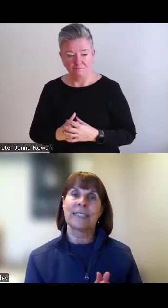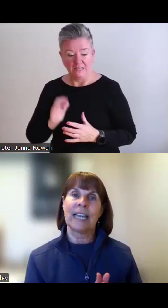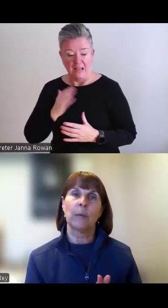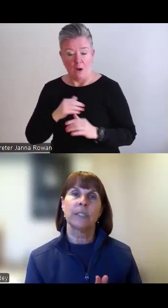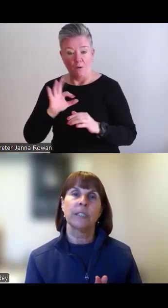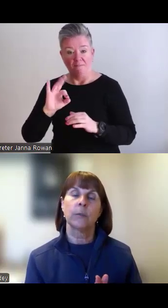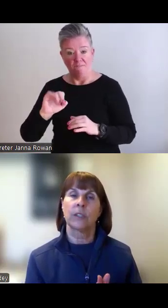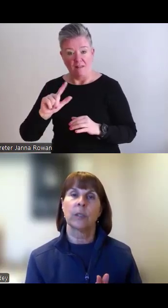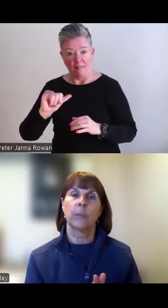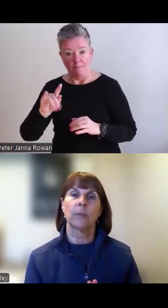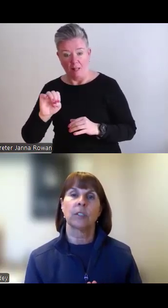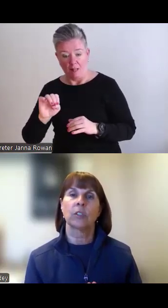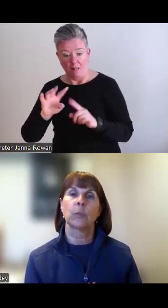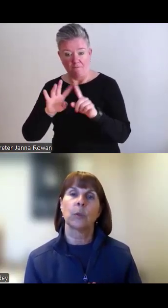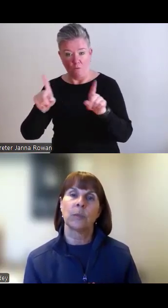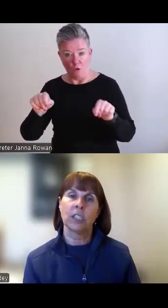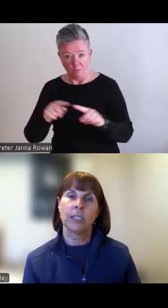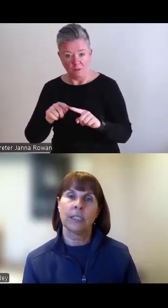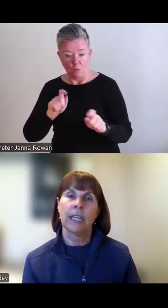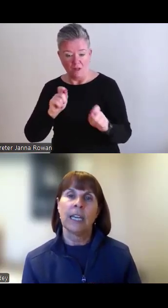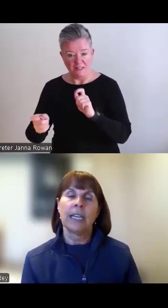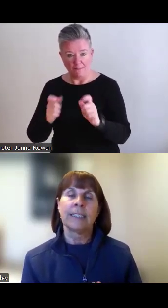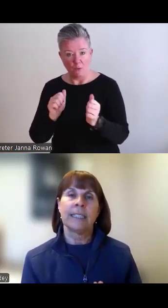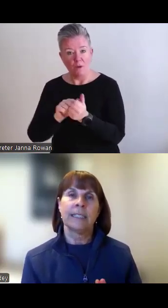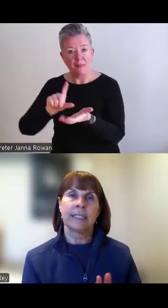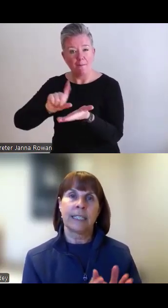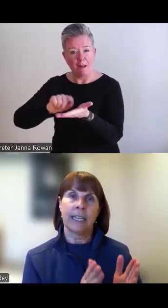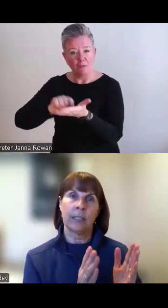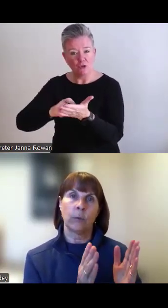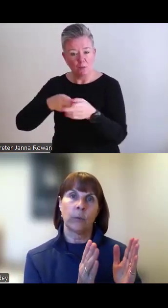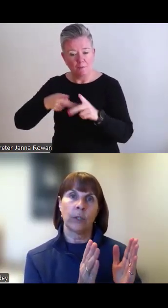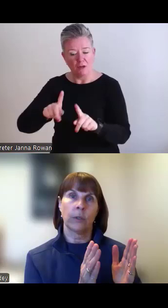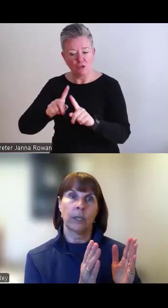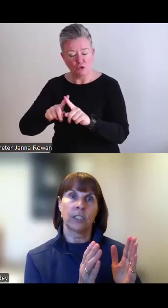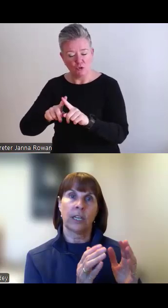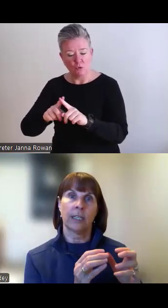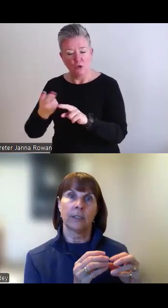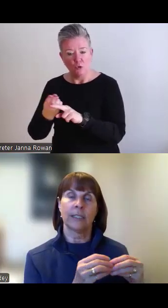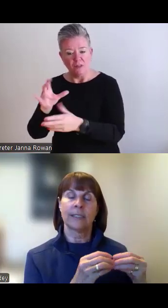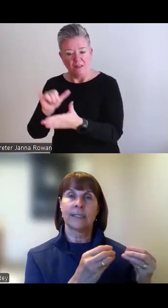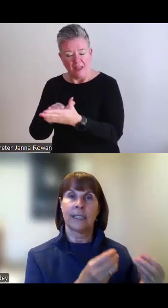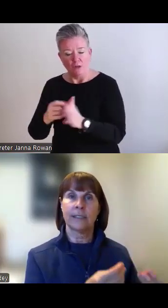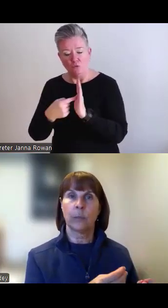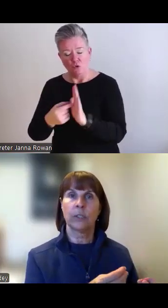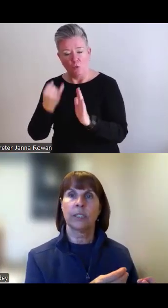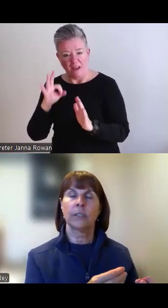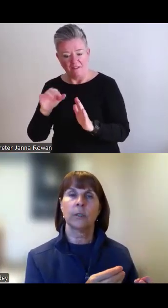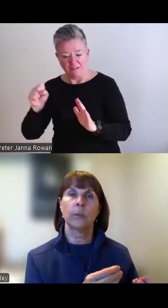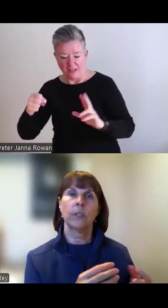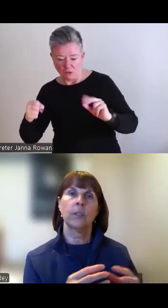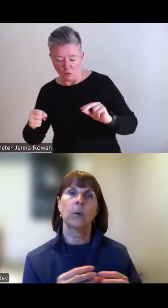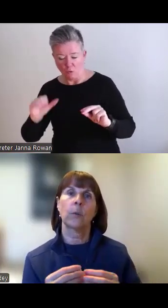were adapted with the publishers's permission to indicate whether a child says a particular word